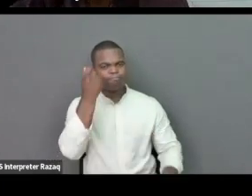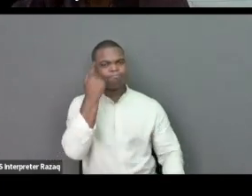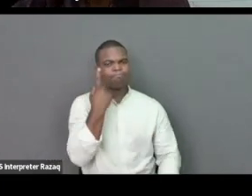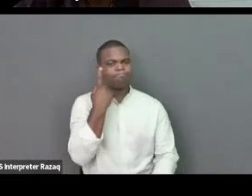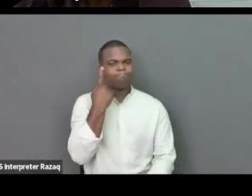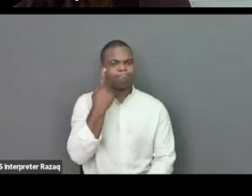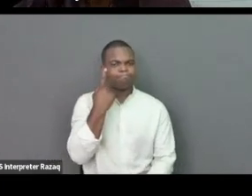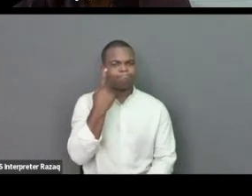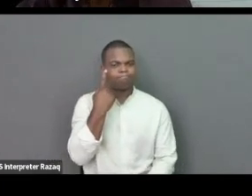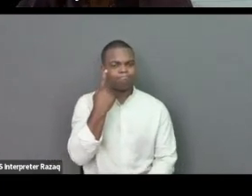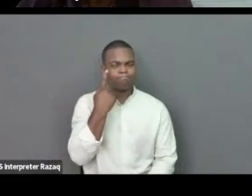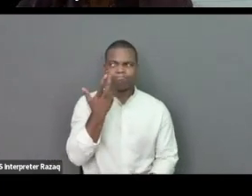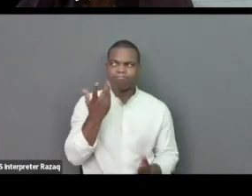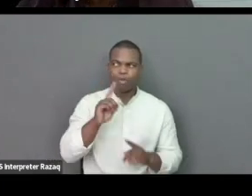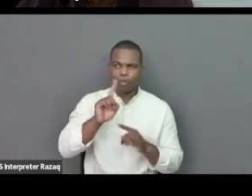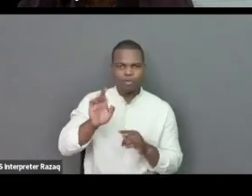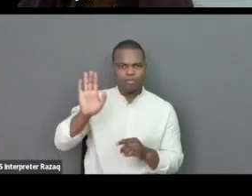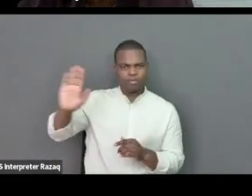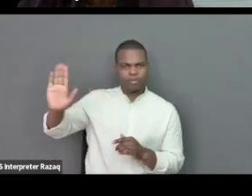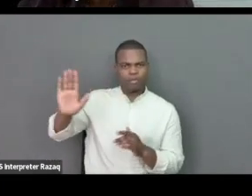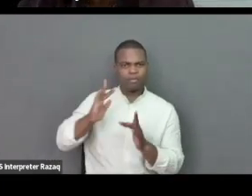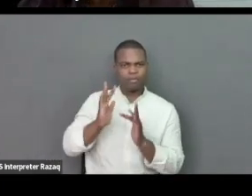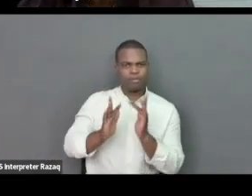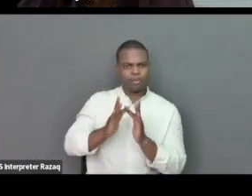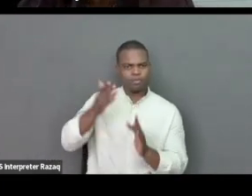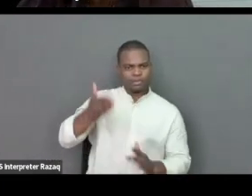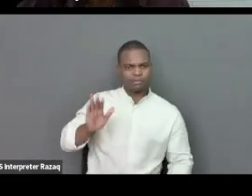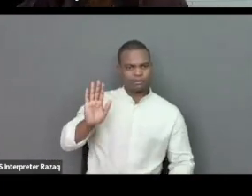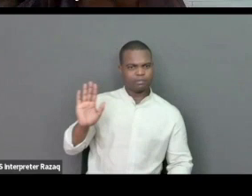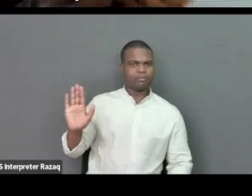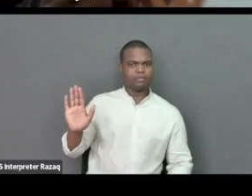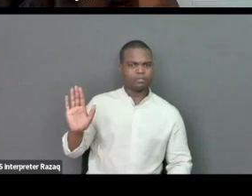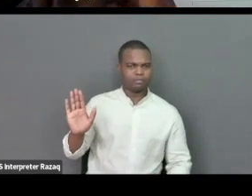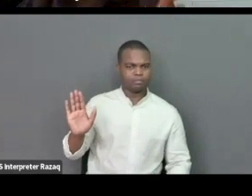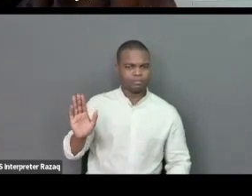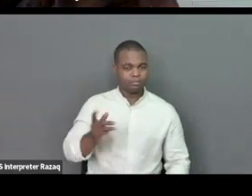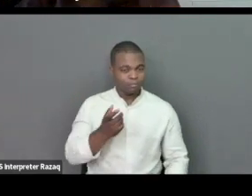This how to describe the problem has two parts,